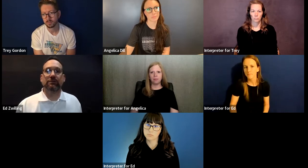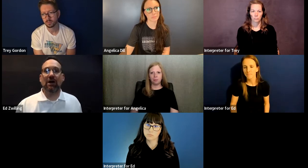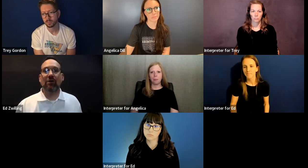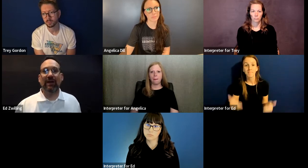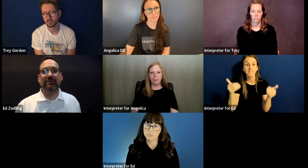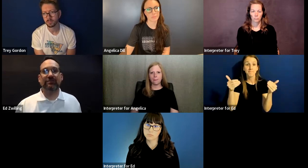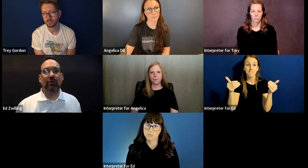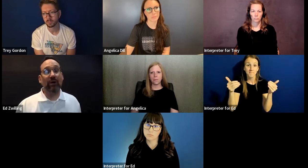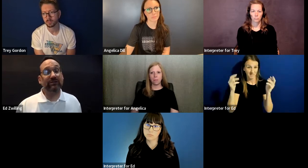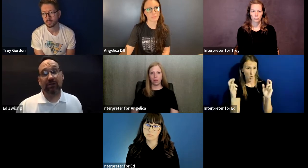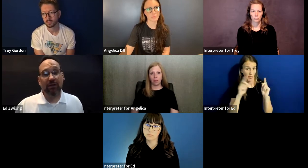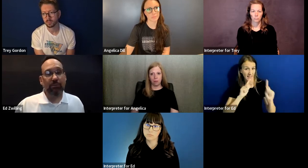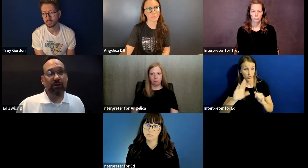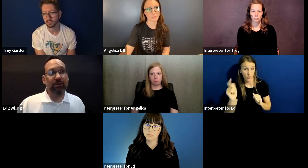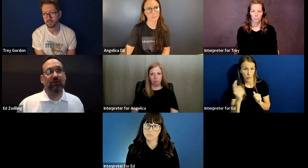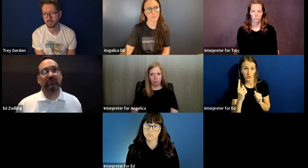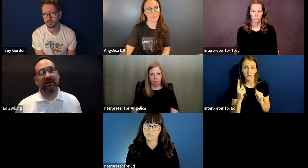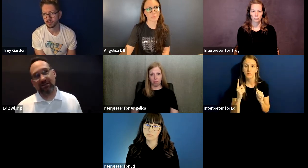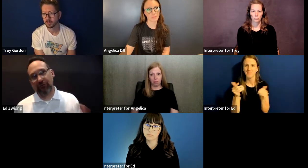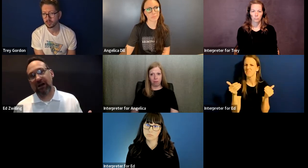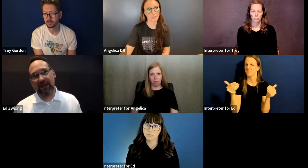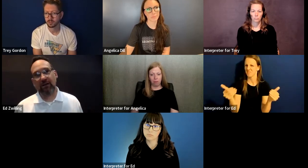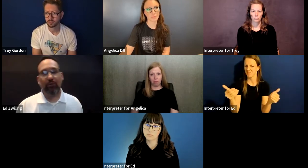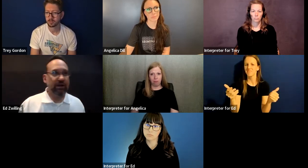so i hope that answers your question but but if you're expecting you'll file that complaint